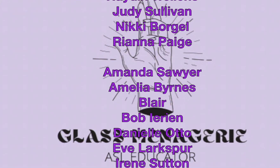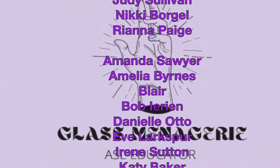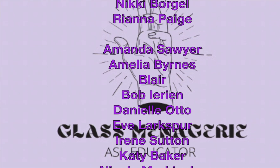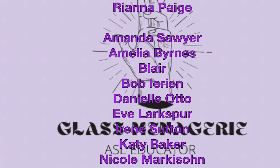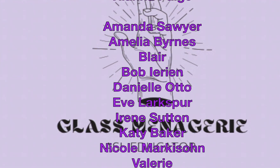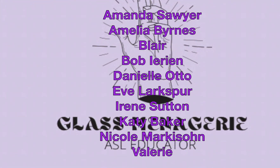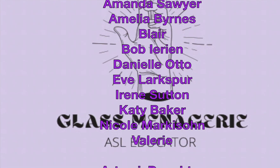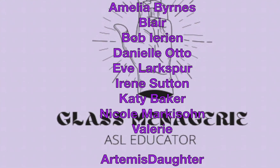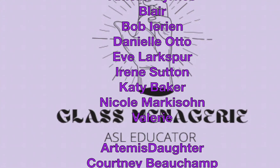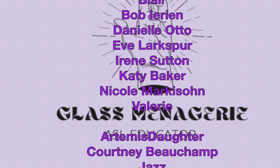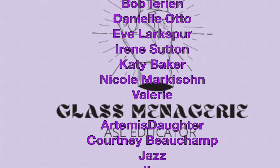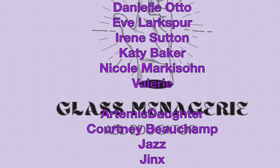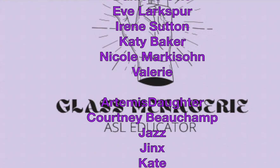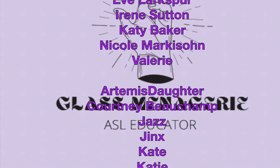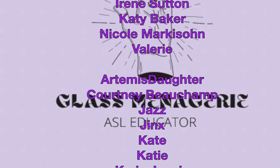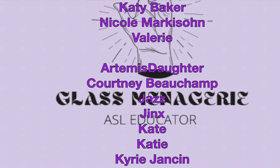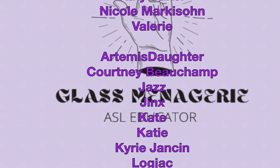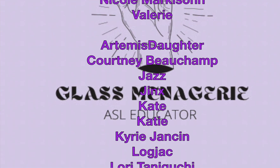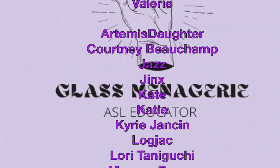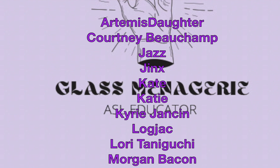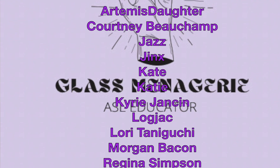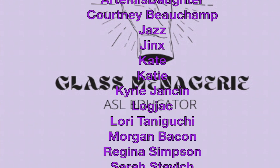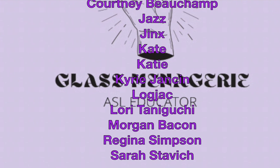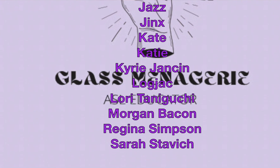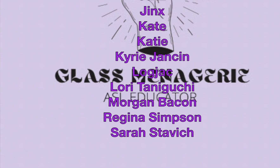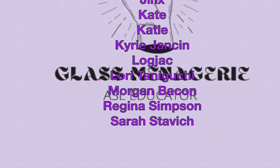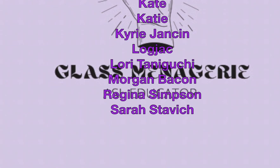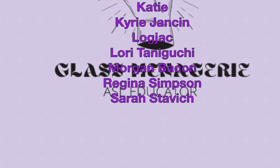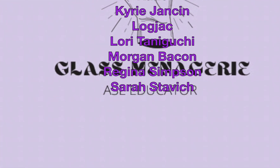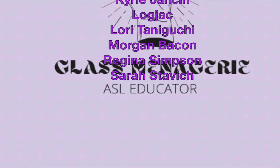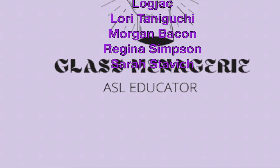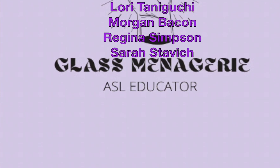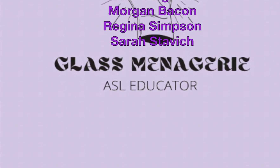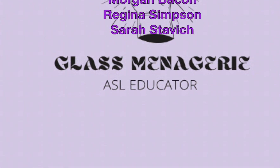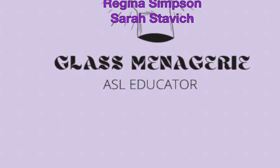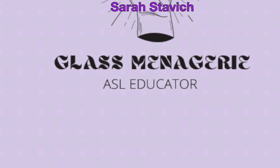be able to post this content for free without the support that y'all give thank you so much